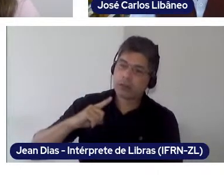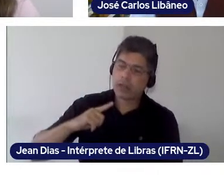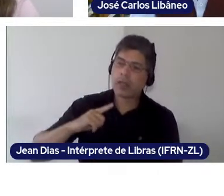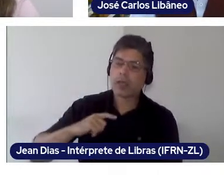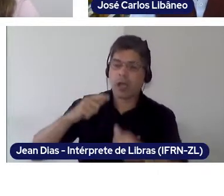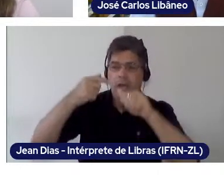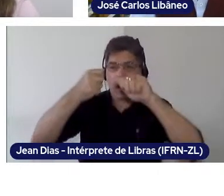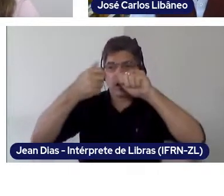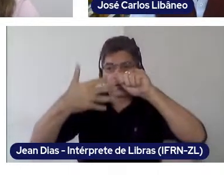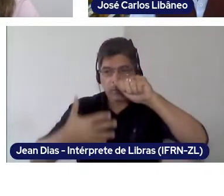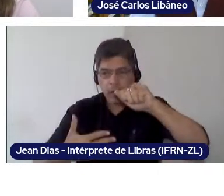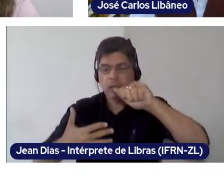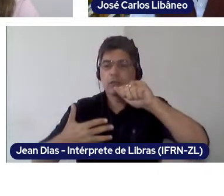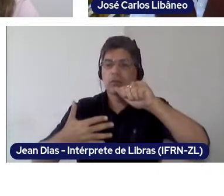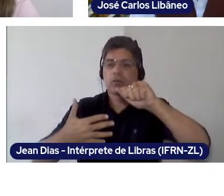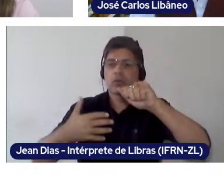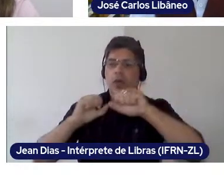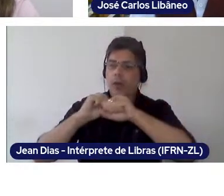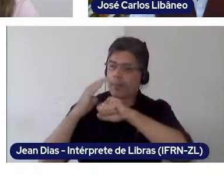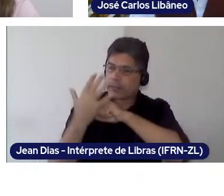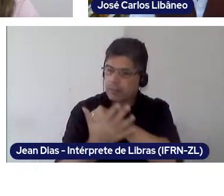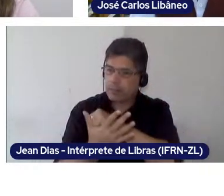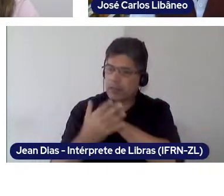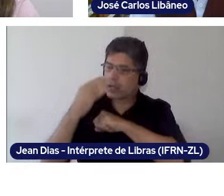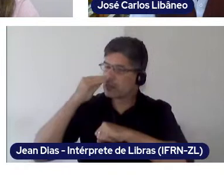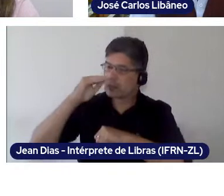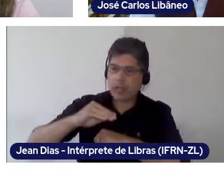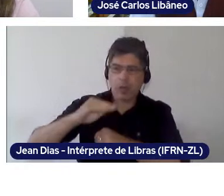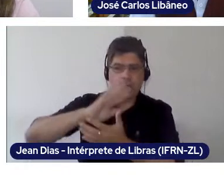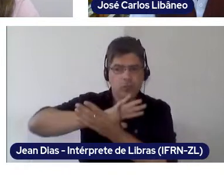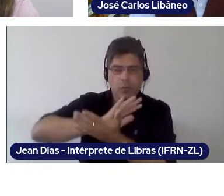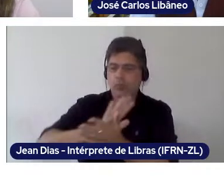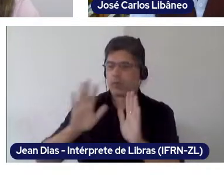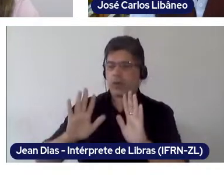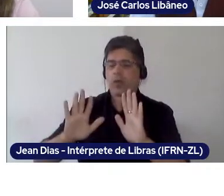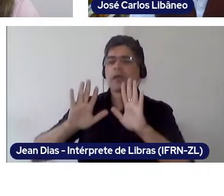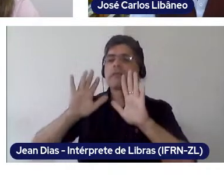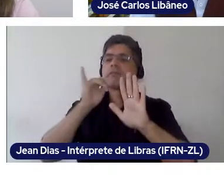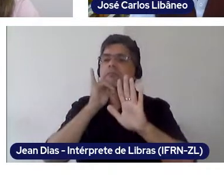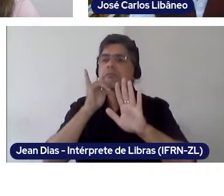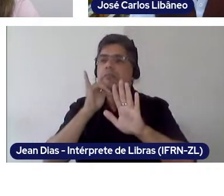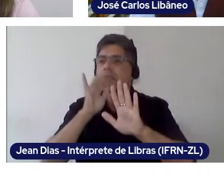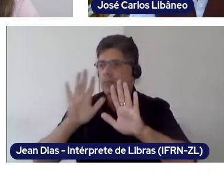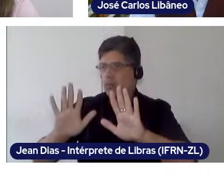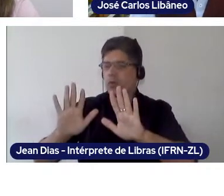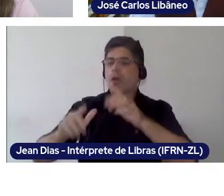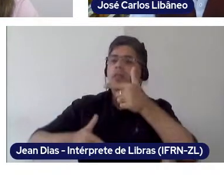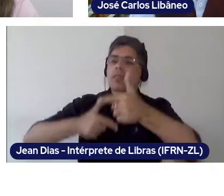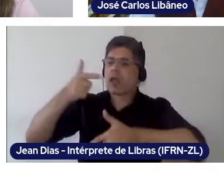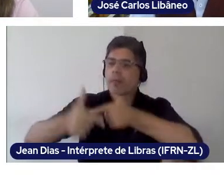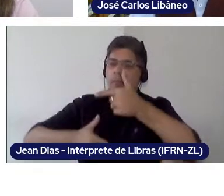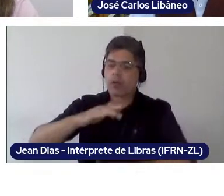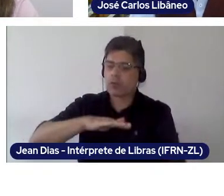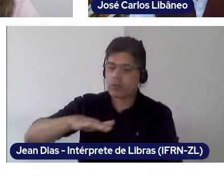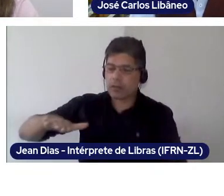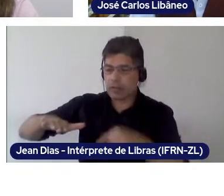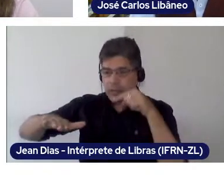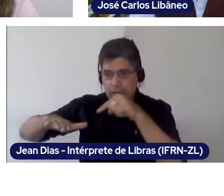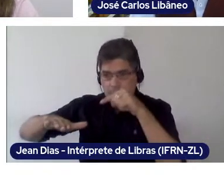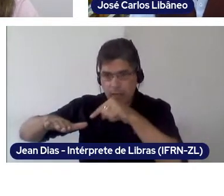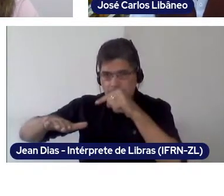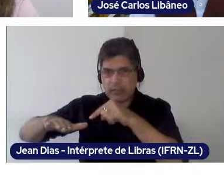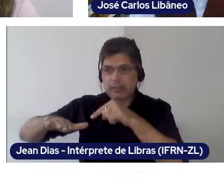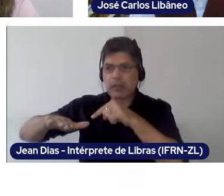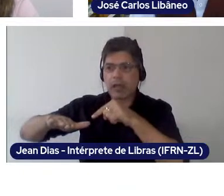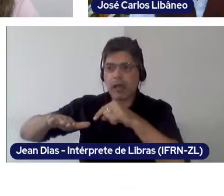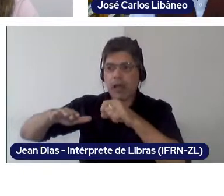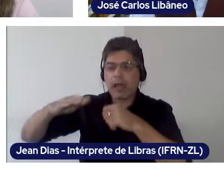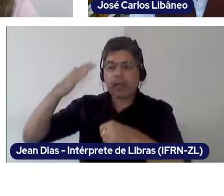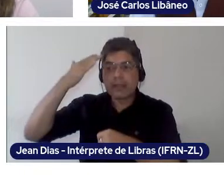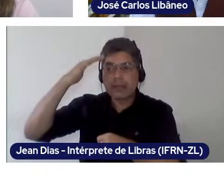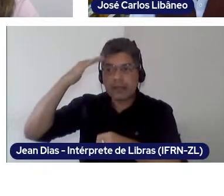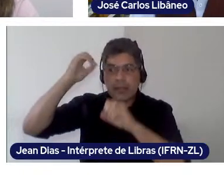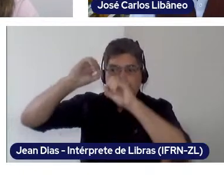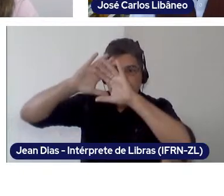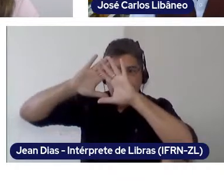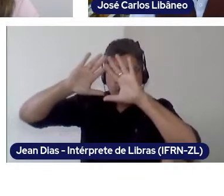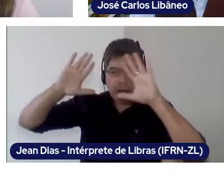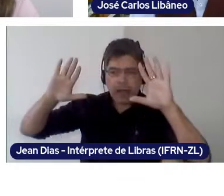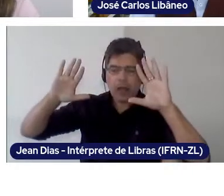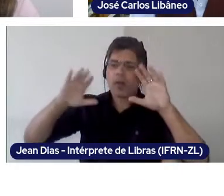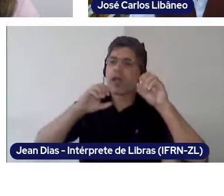At this moment, with the growth of child labor, we need to understand that the education problem we face is strictly correlated, dramaticaly, with the economical problem.